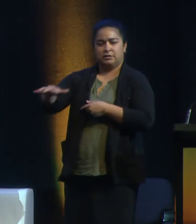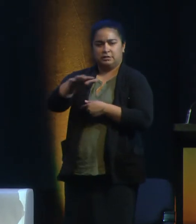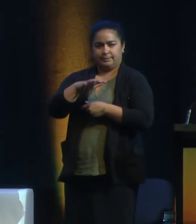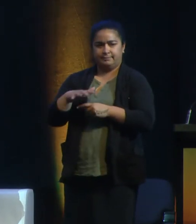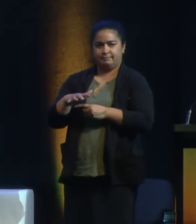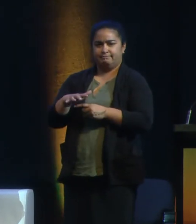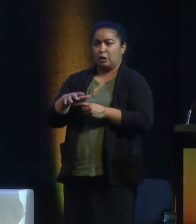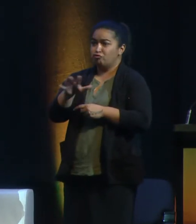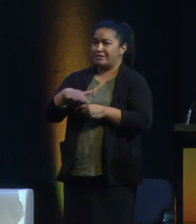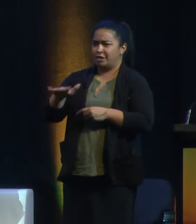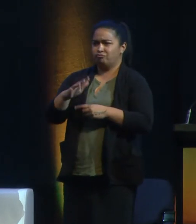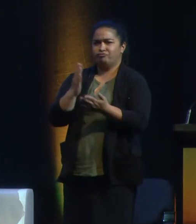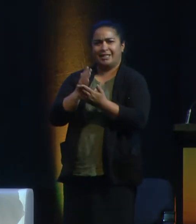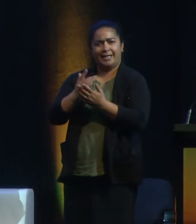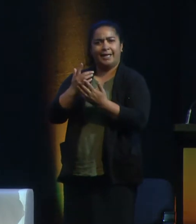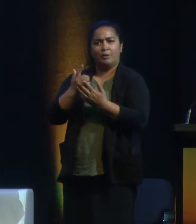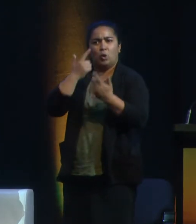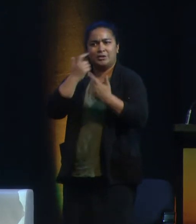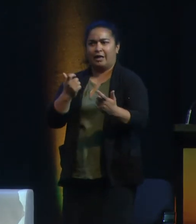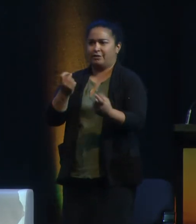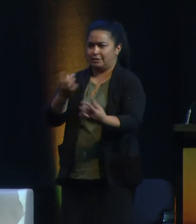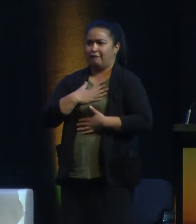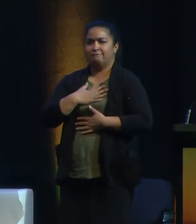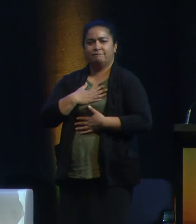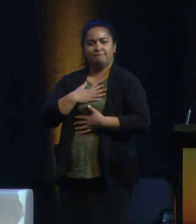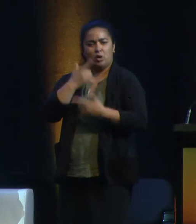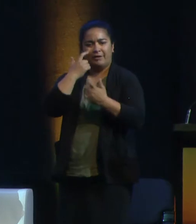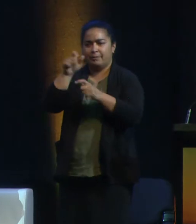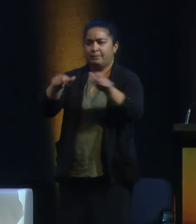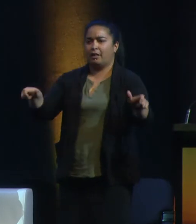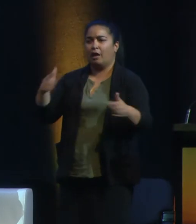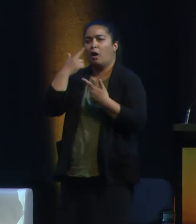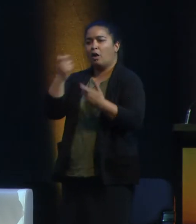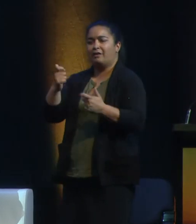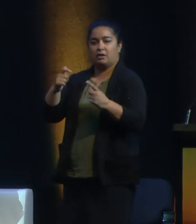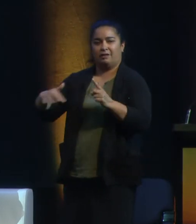and cares for itself, and for its people, and for its environment, and I guess it comes